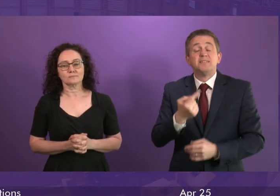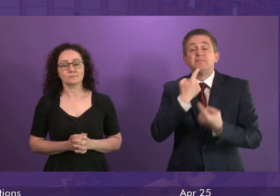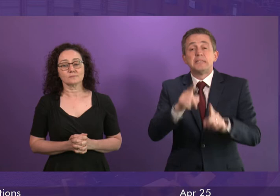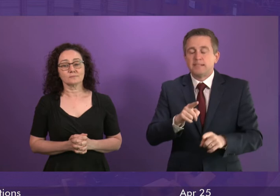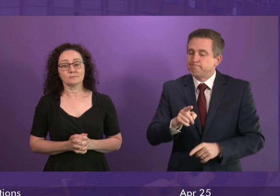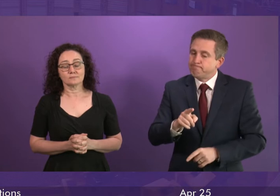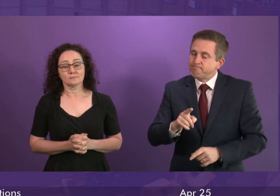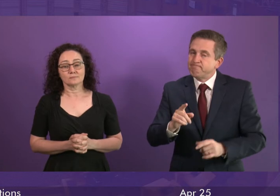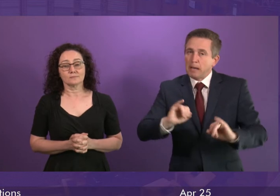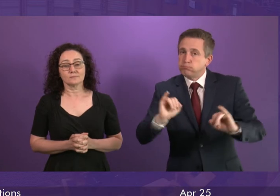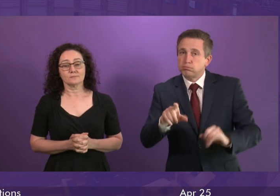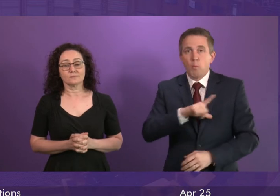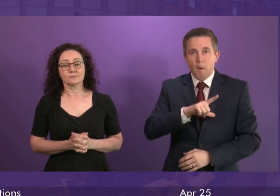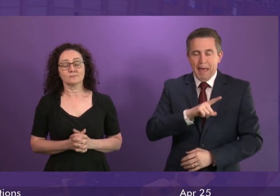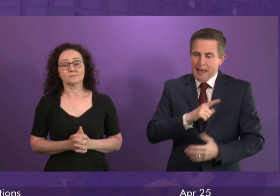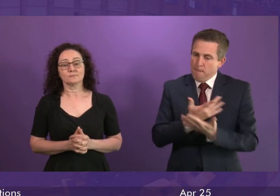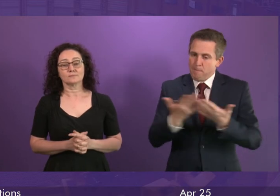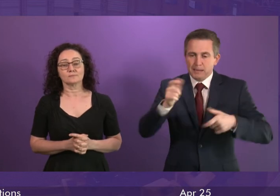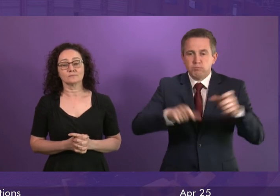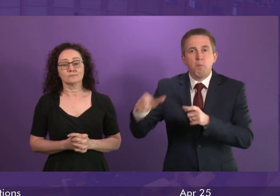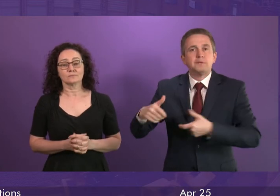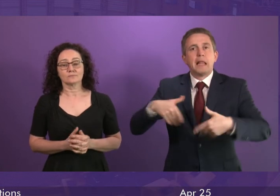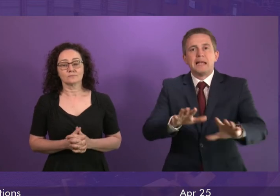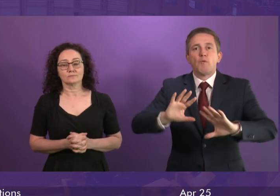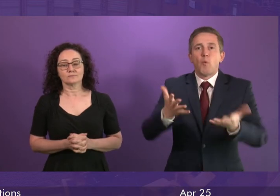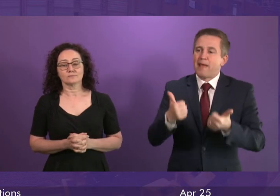going past who have not had a good experience in education.”